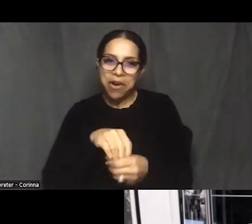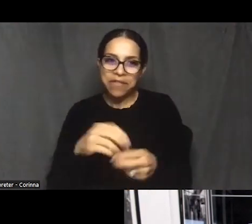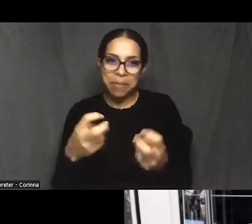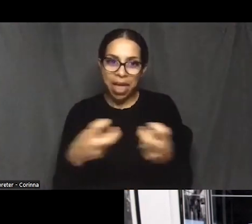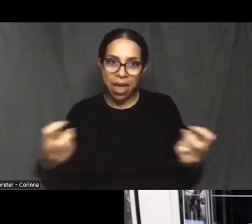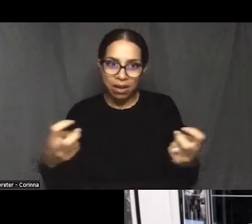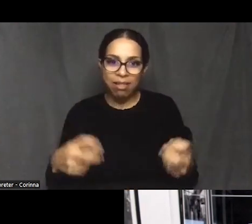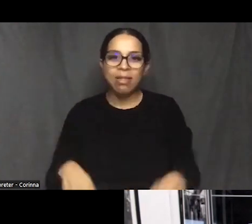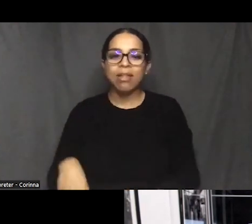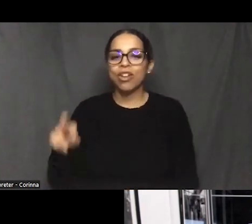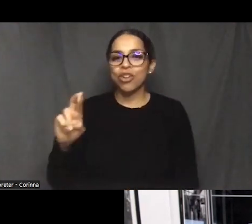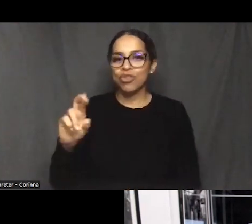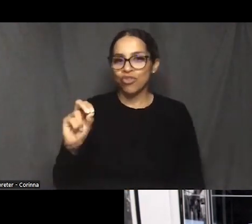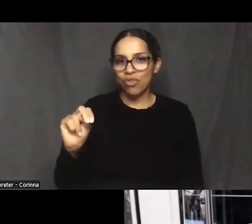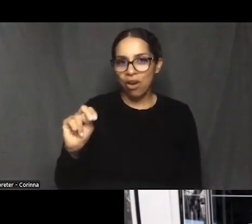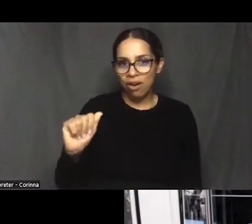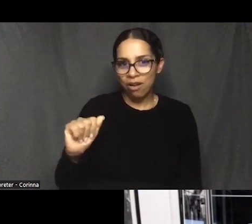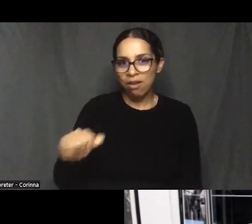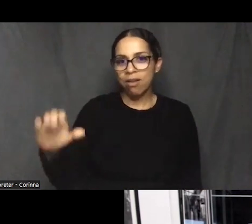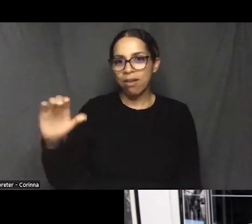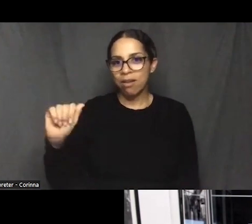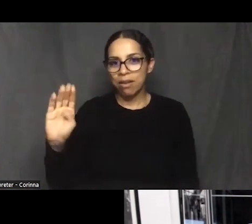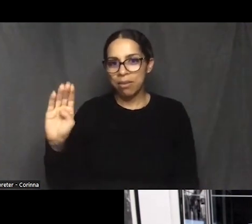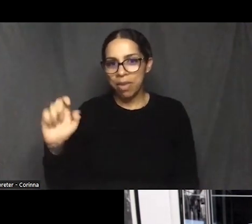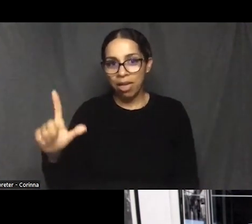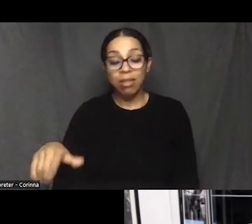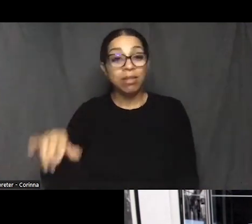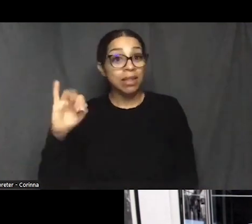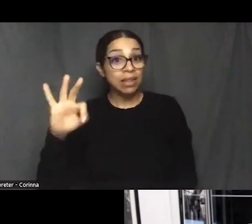If you need to reach out to her, you may do so by going to the EJJI.org